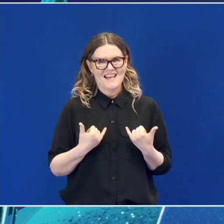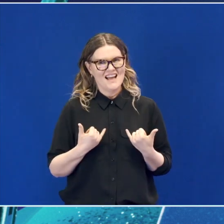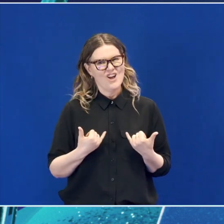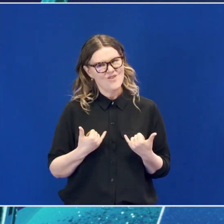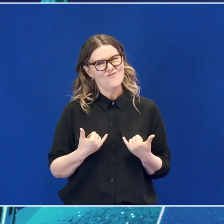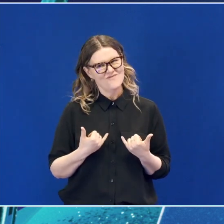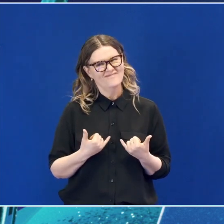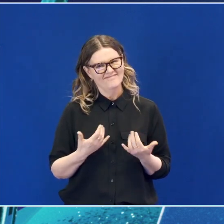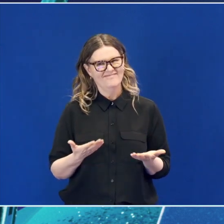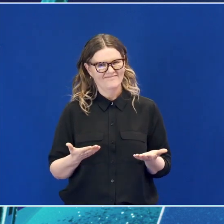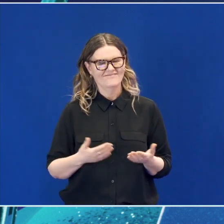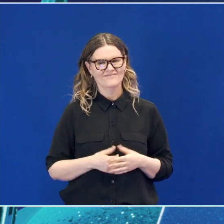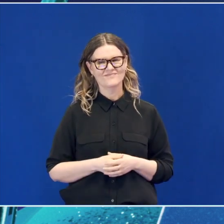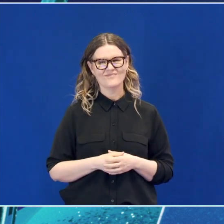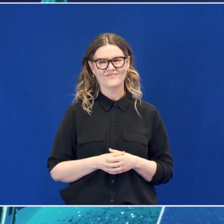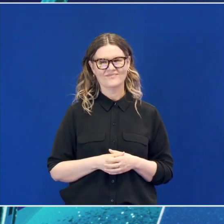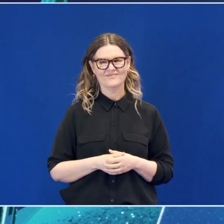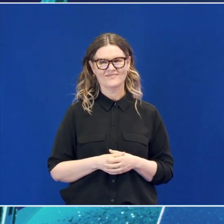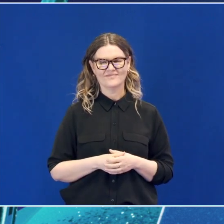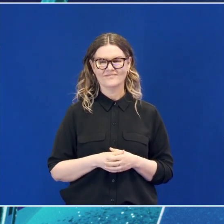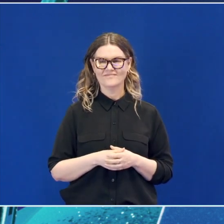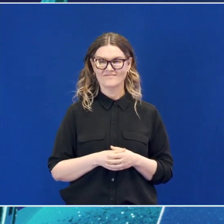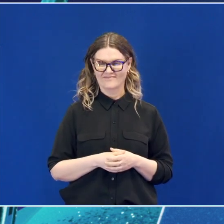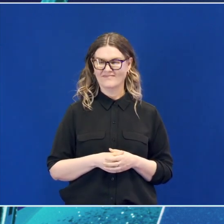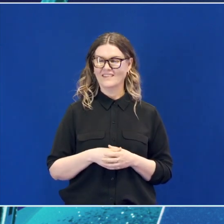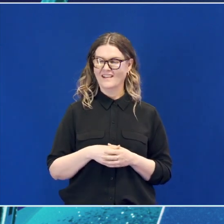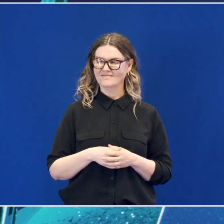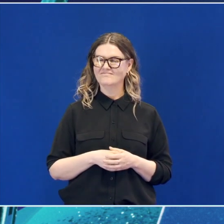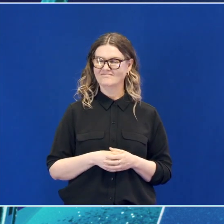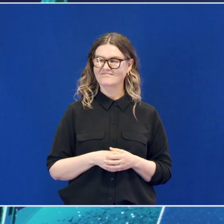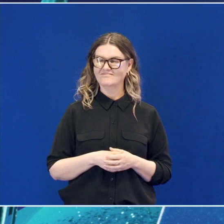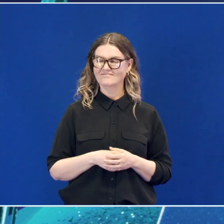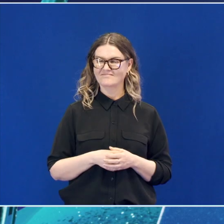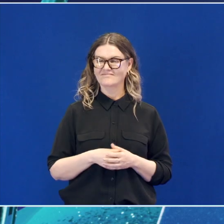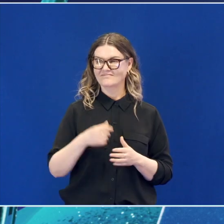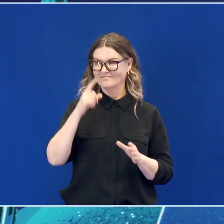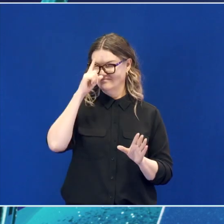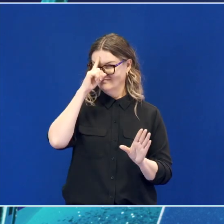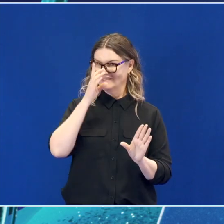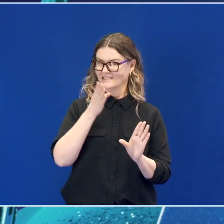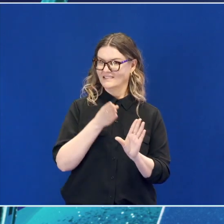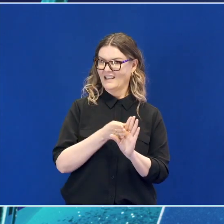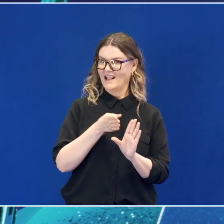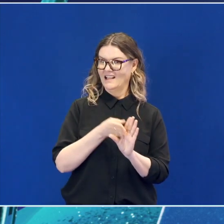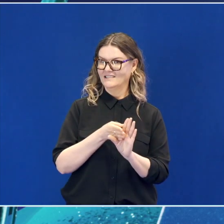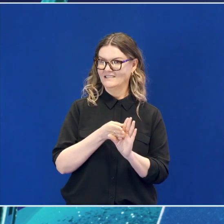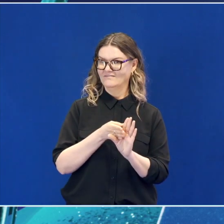Because the psychology of those developers, those designers, those professionals are -- is a factor that can make